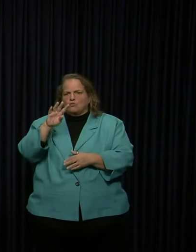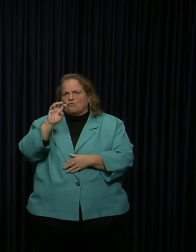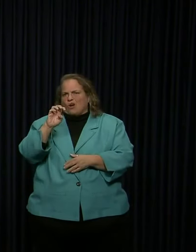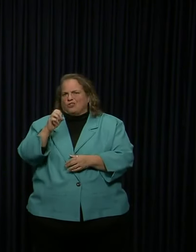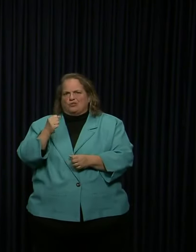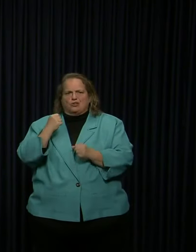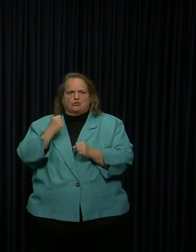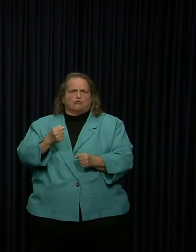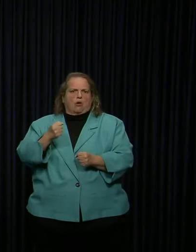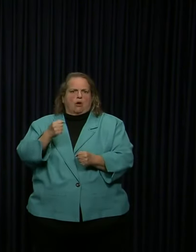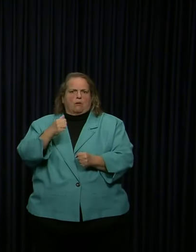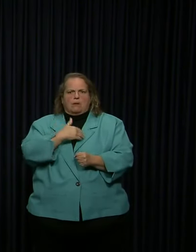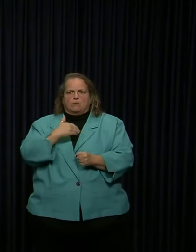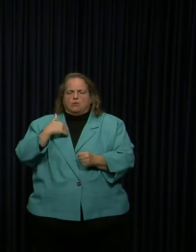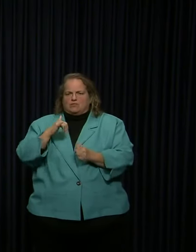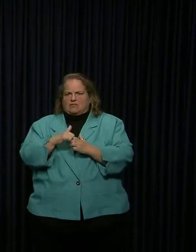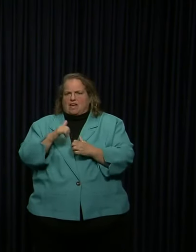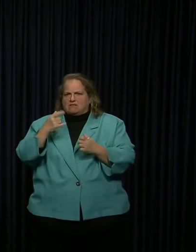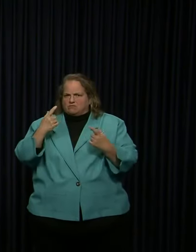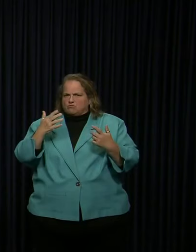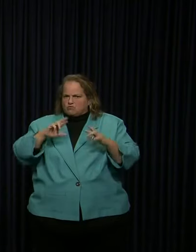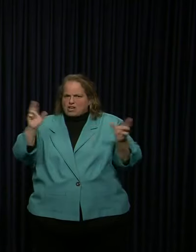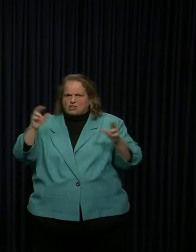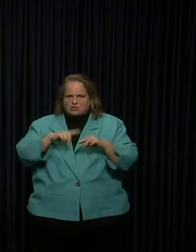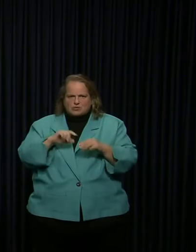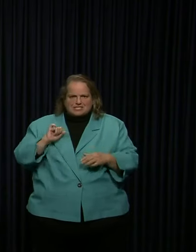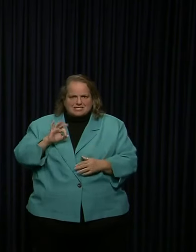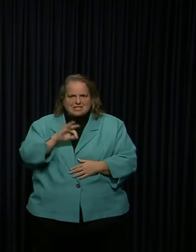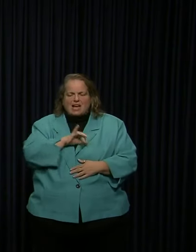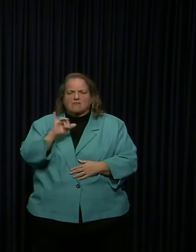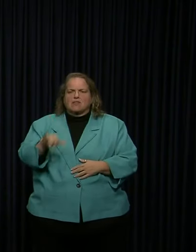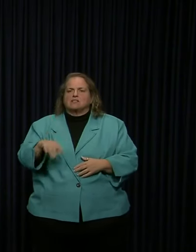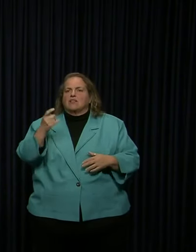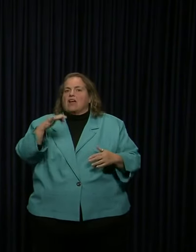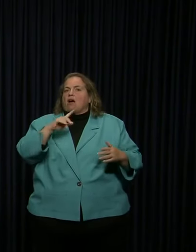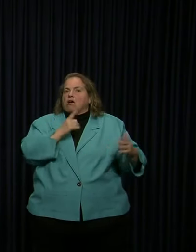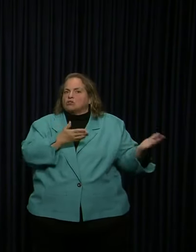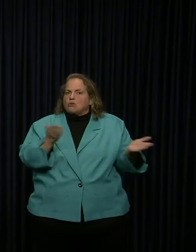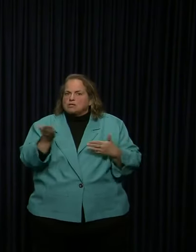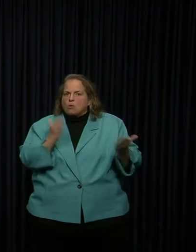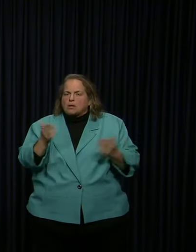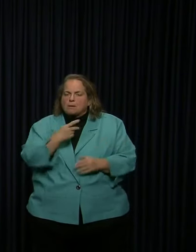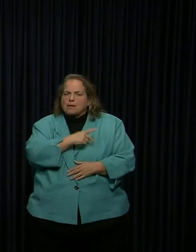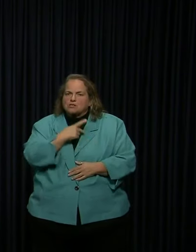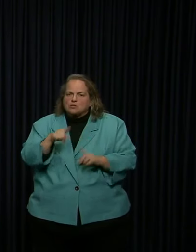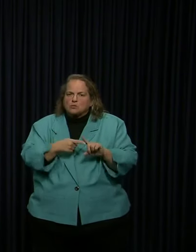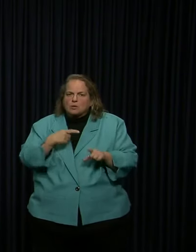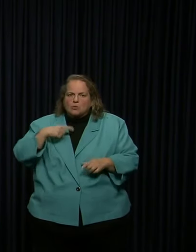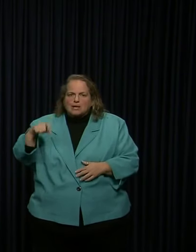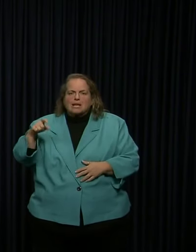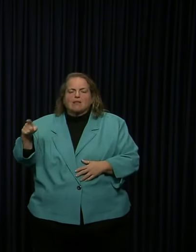NONE OF US HAVE EVER HAD TO DO, WORK DREDGE WITH ME